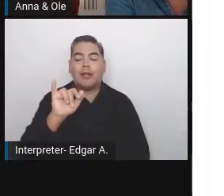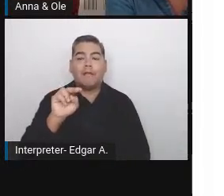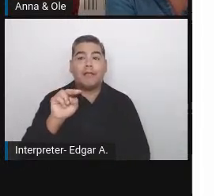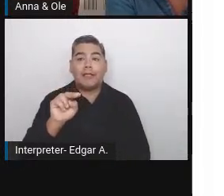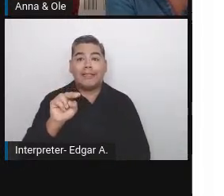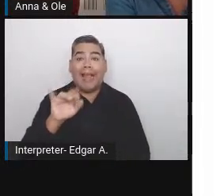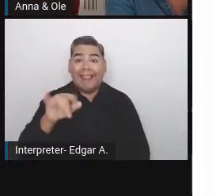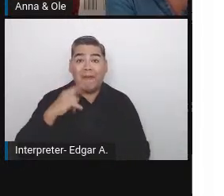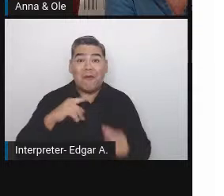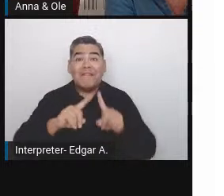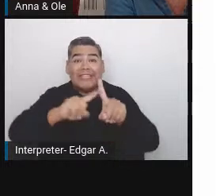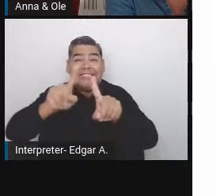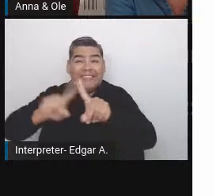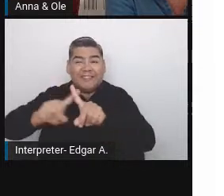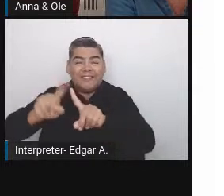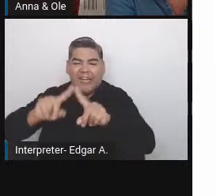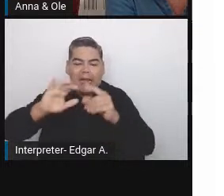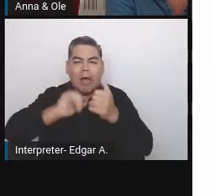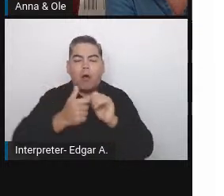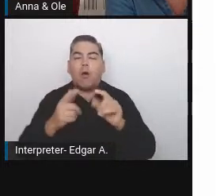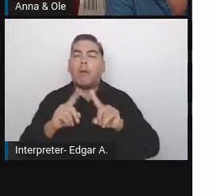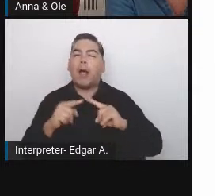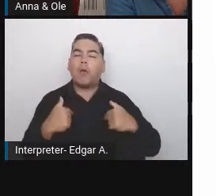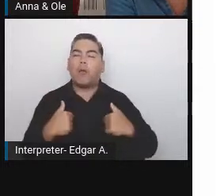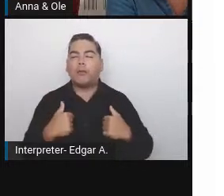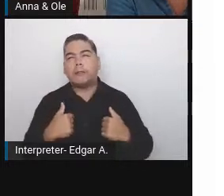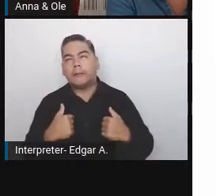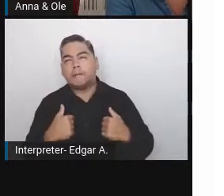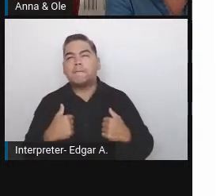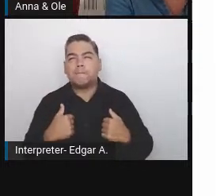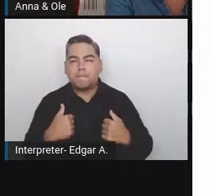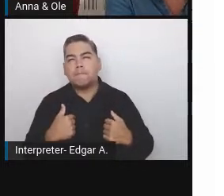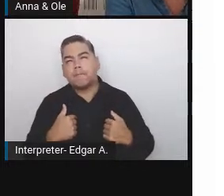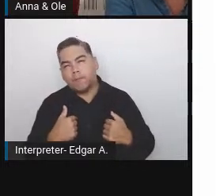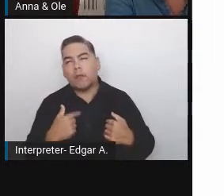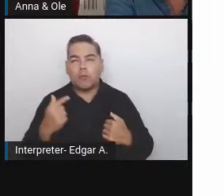And as Ole was into this we had a lot